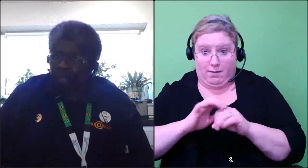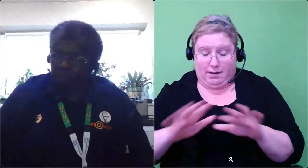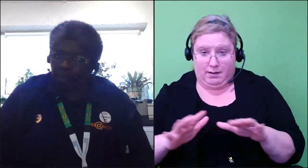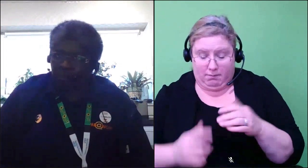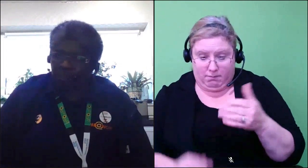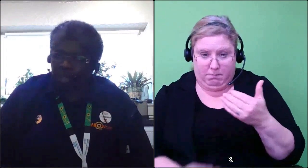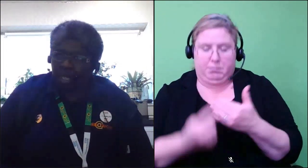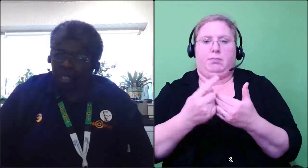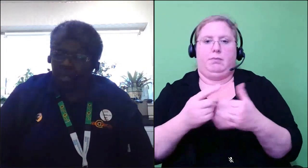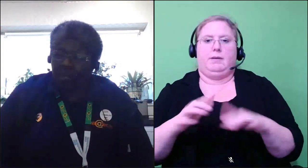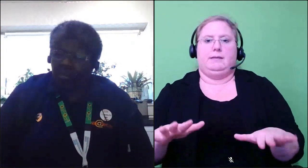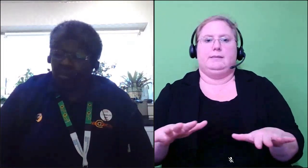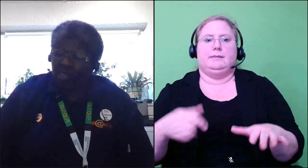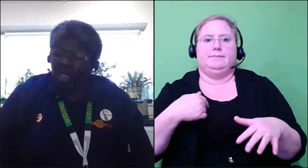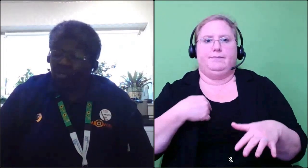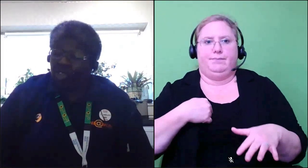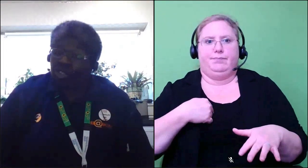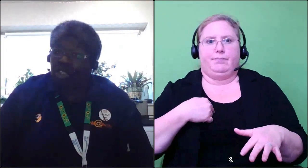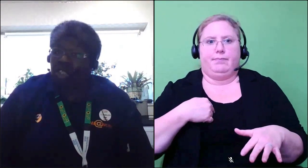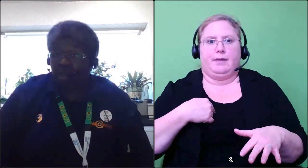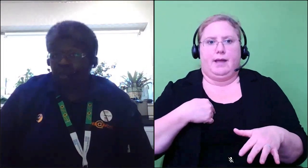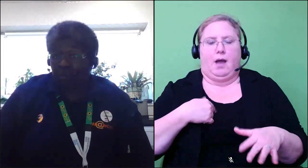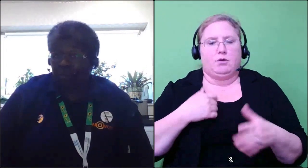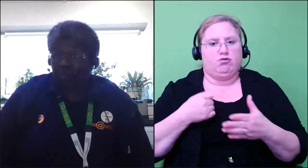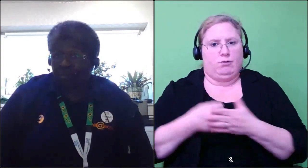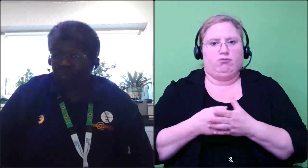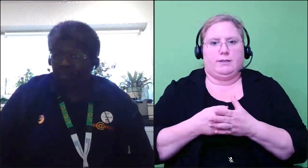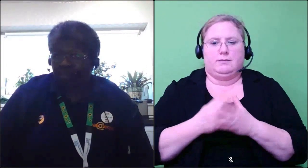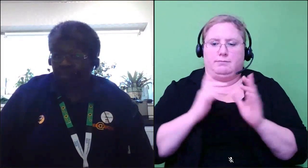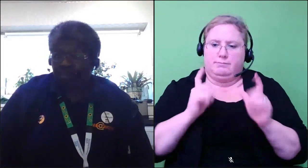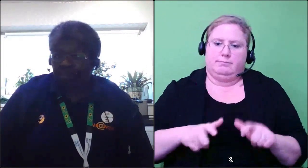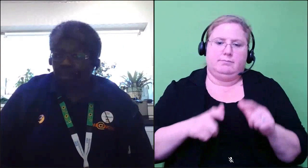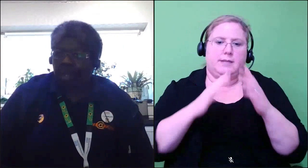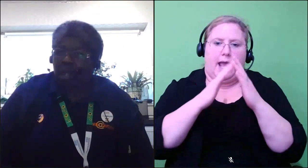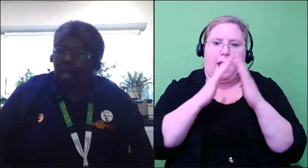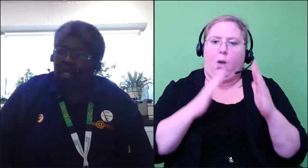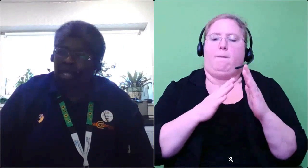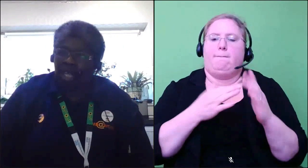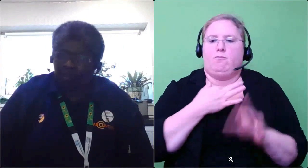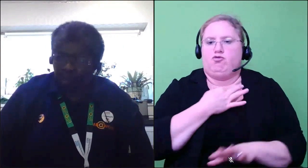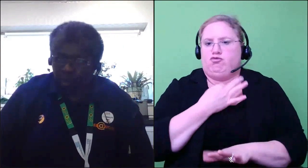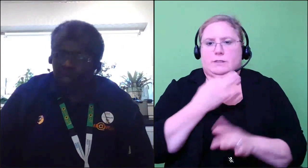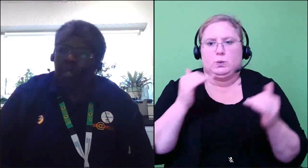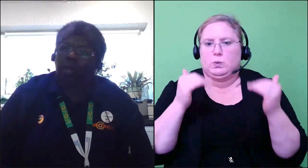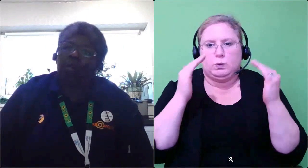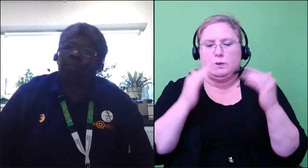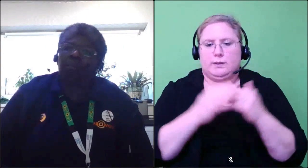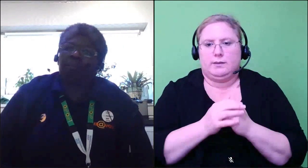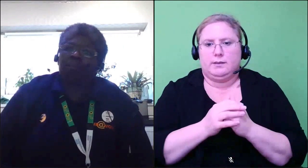people, restricted to home. And then they gave me work at home.